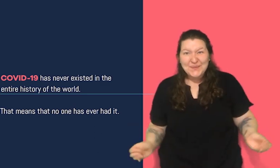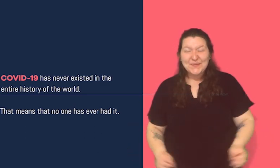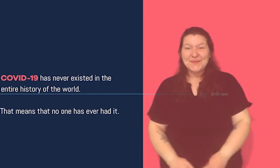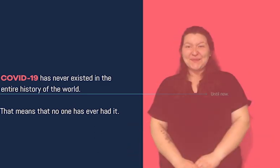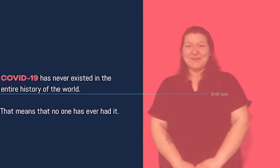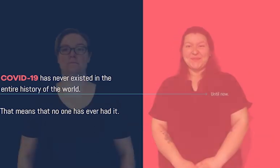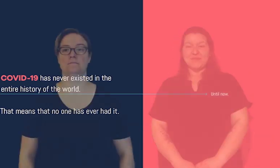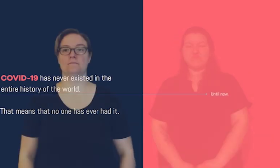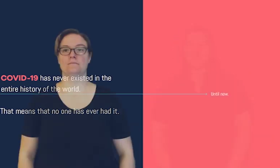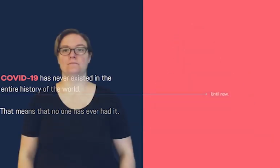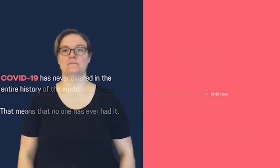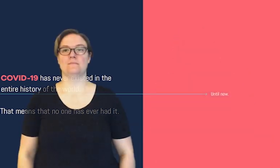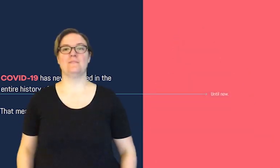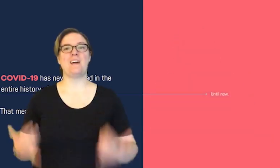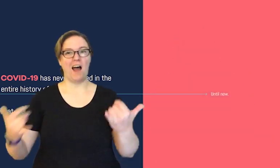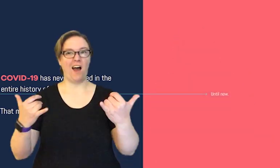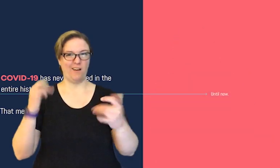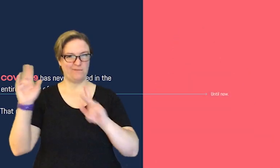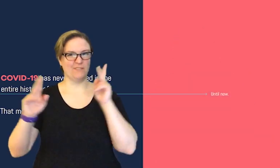That means no one has ever heard of it